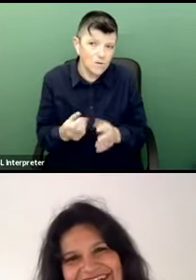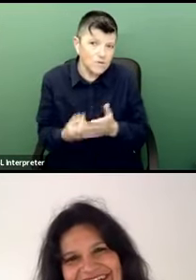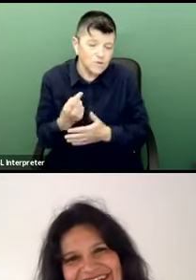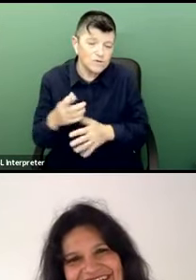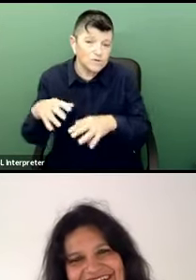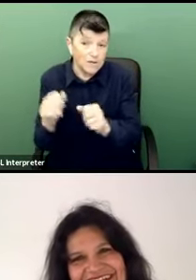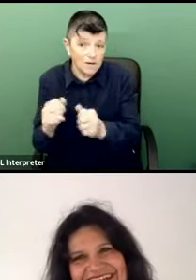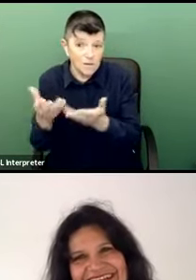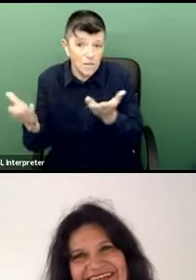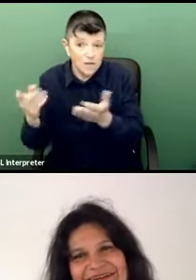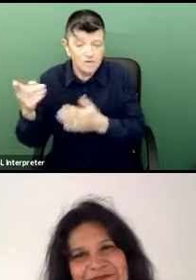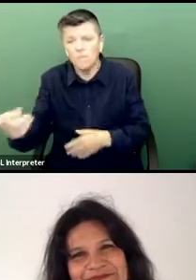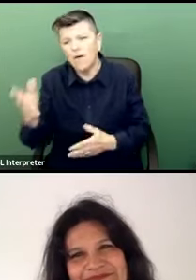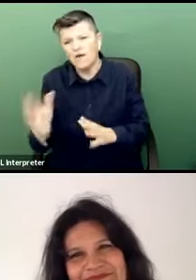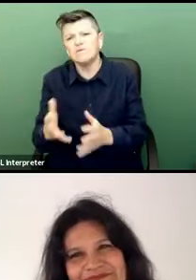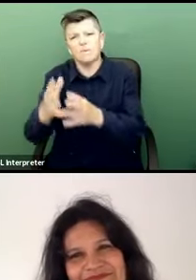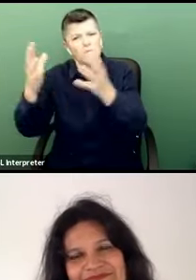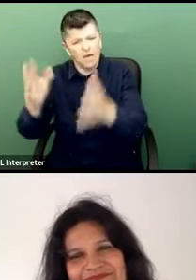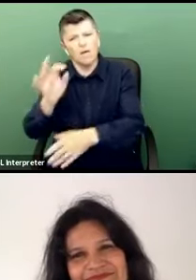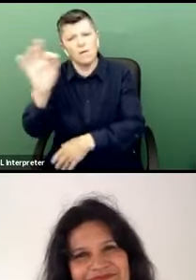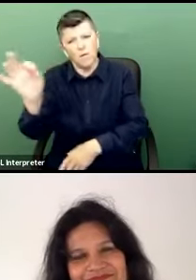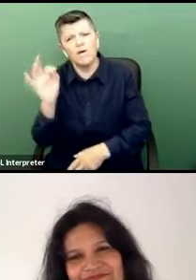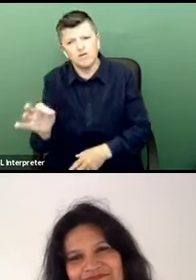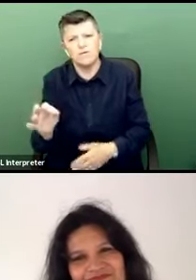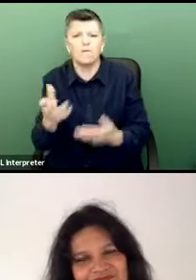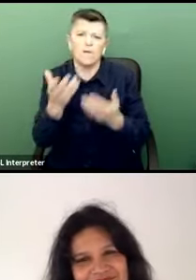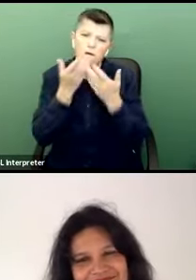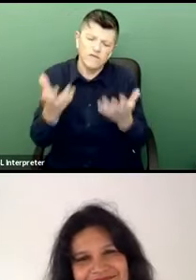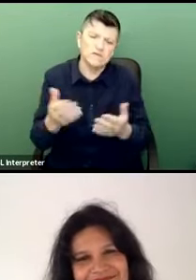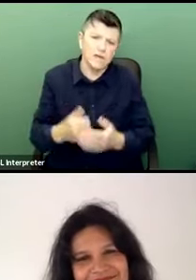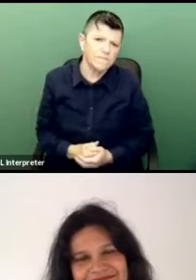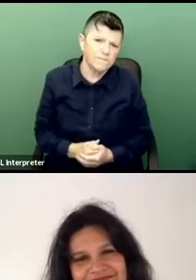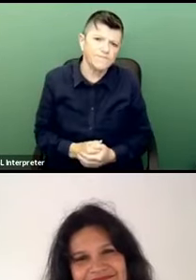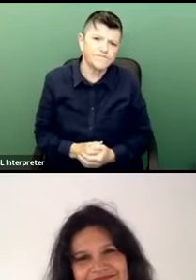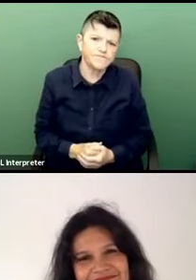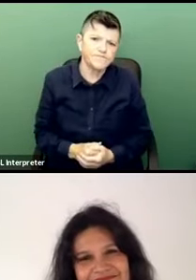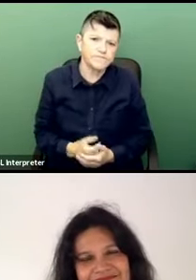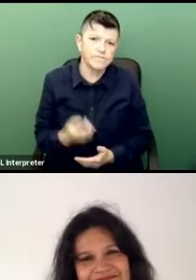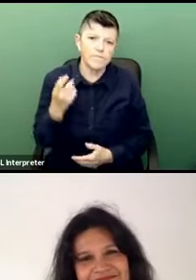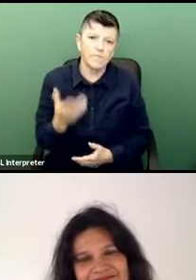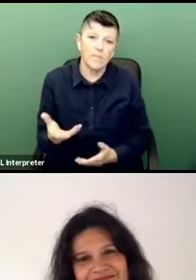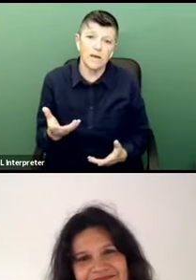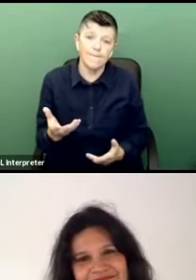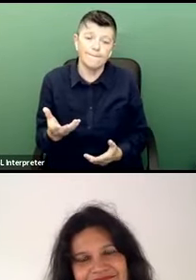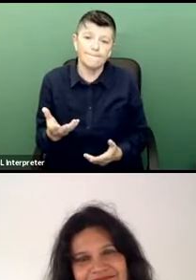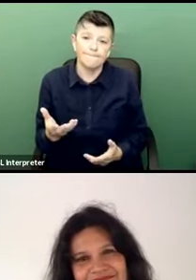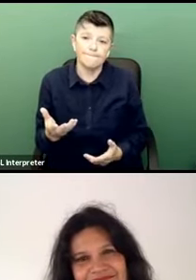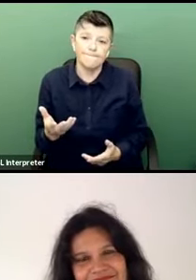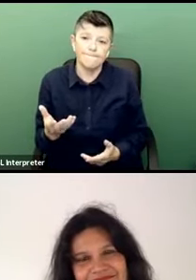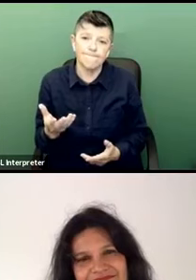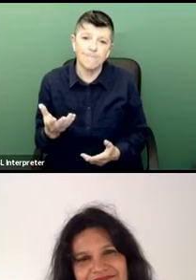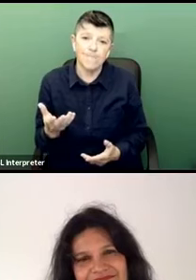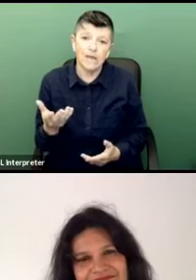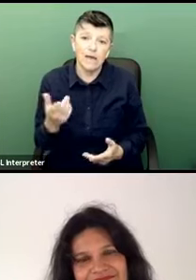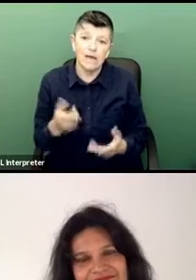in radical thought more generally. That's one question. The other is more hopeful